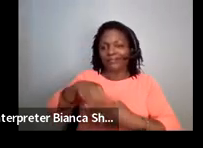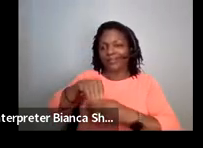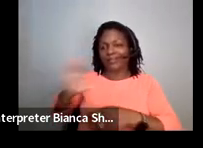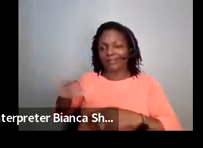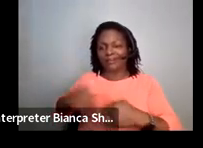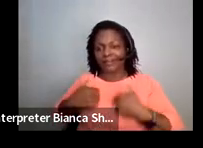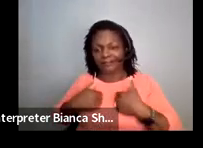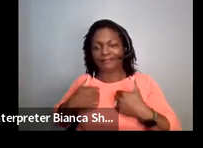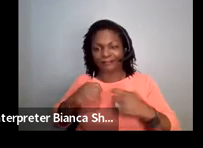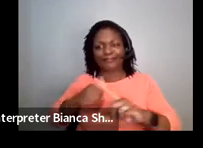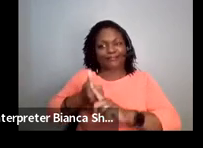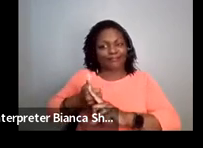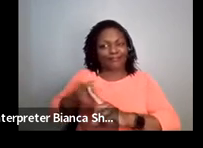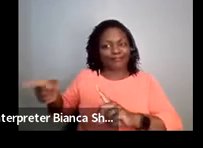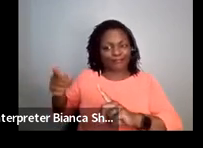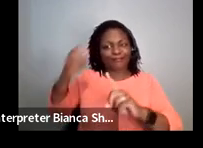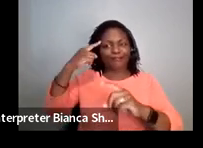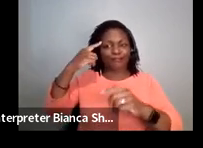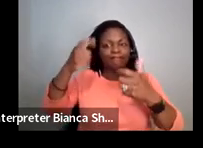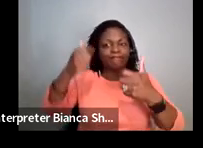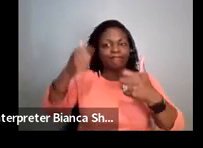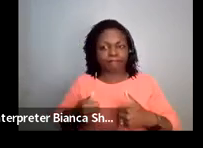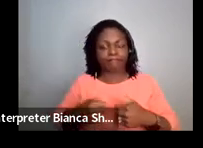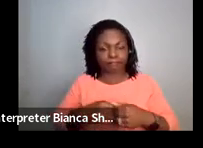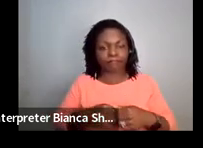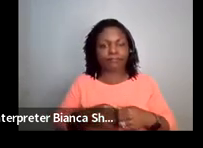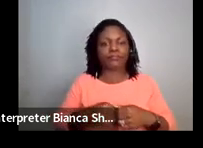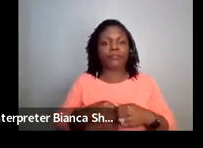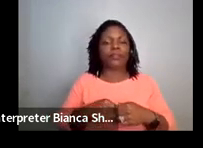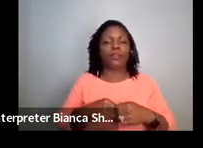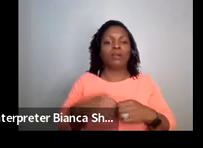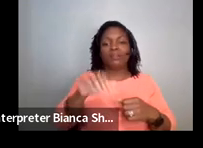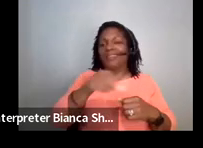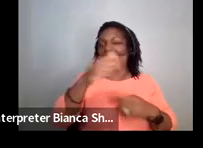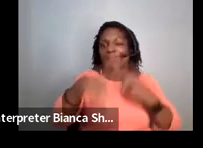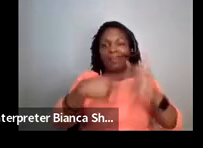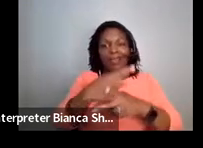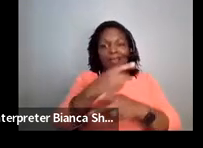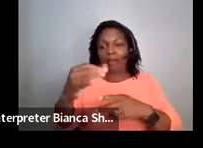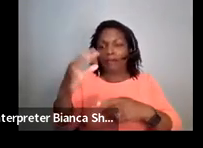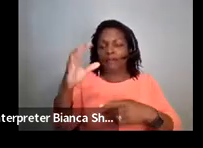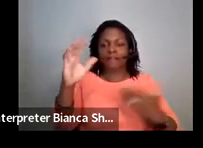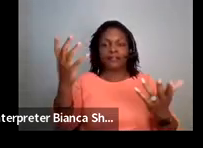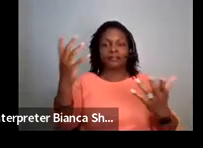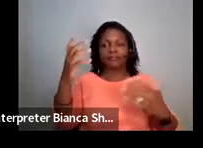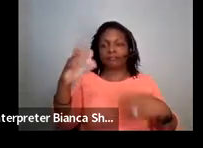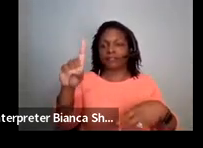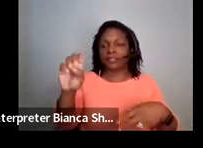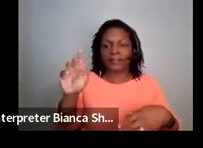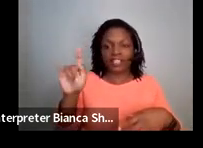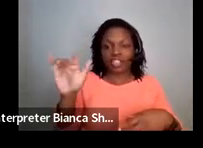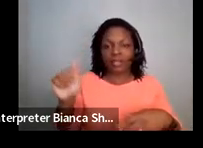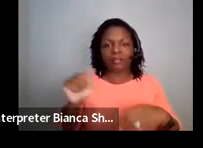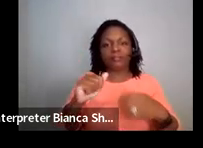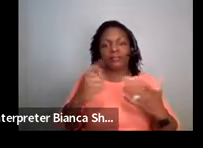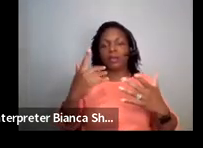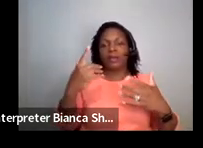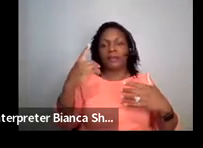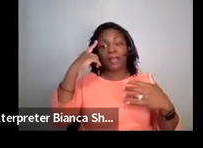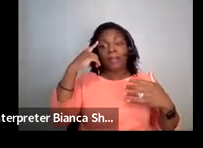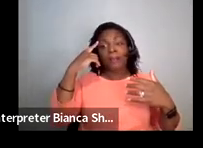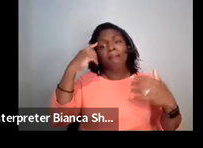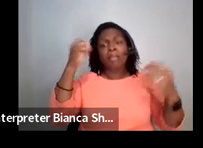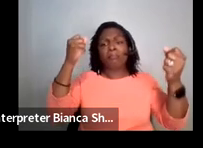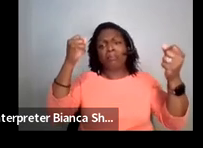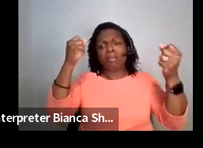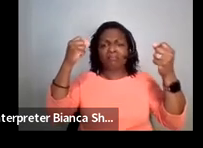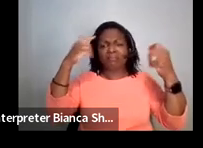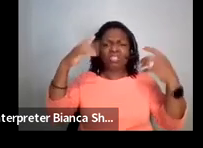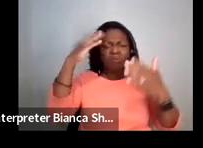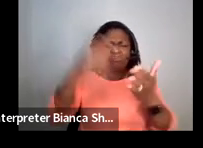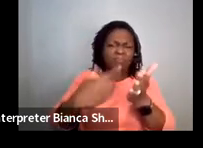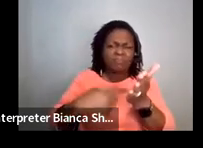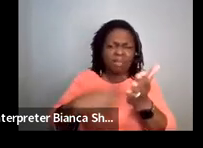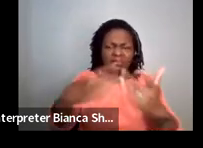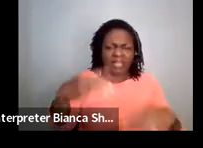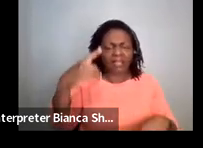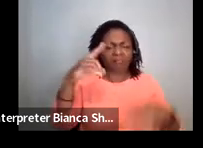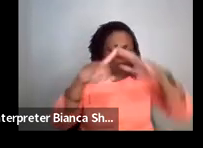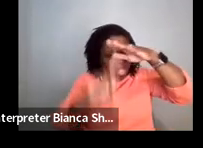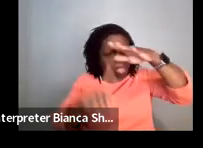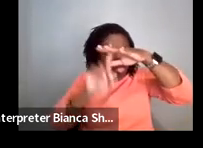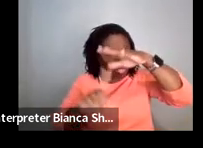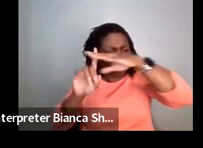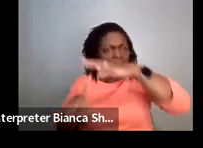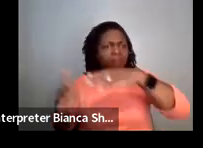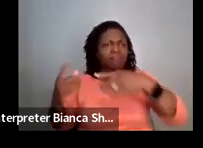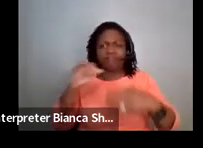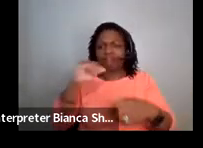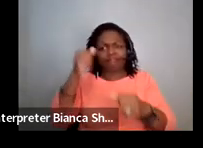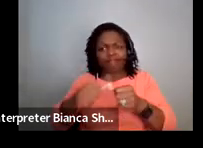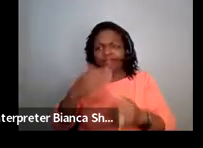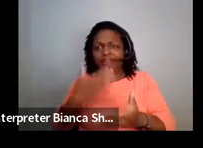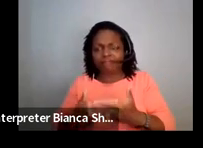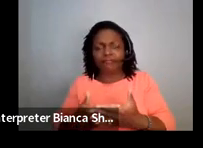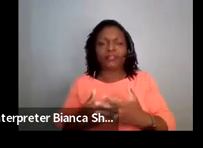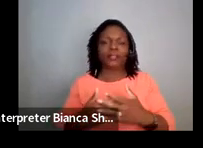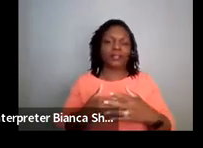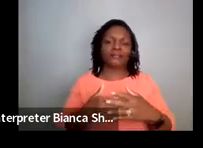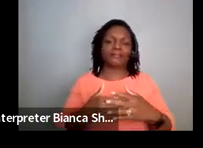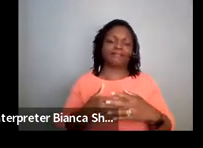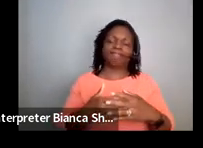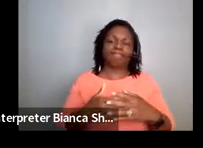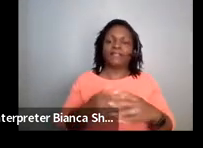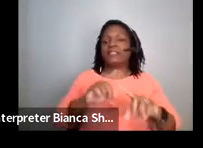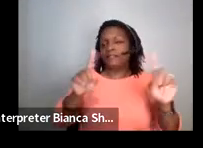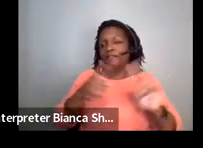So so. I like to say you should even just memory loss does not need main dementia, but it does mean that there's so much out there that you really do need to look at it what I want you to take from today.